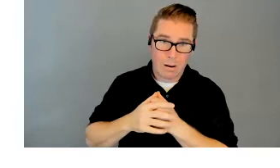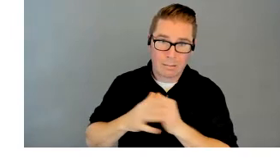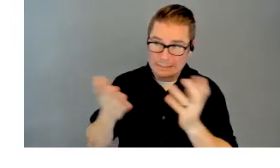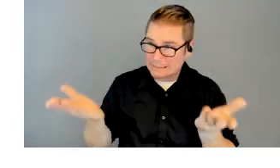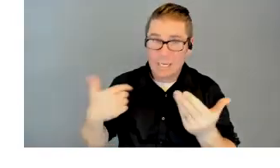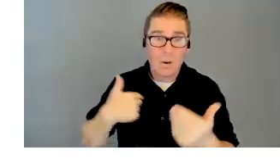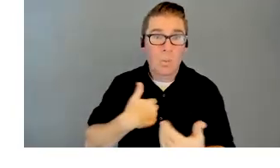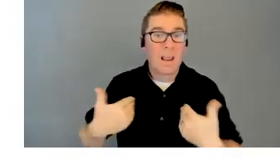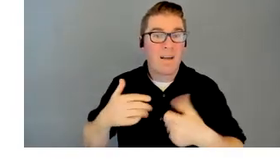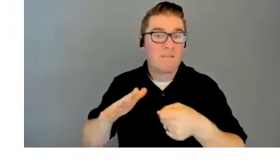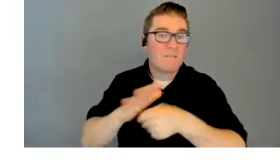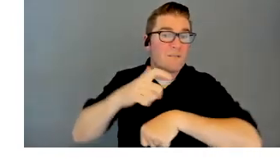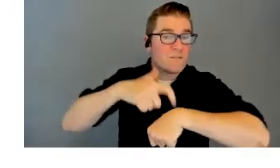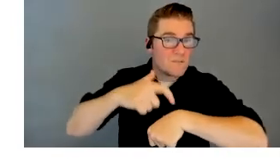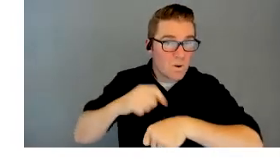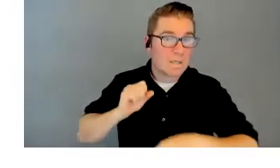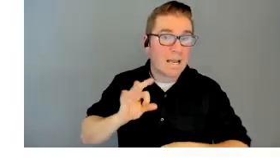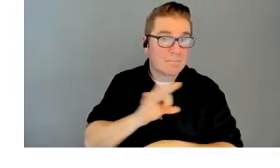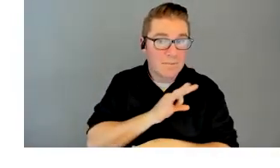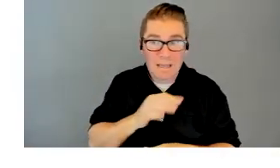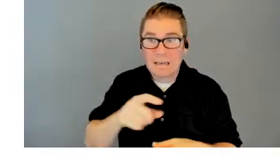who have been asked to read five pages